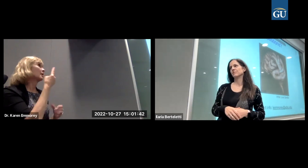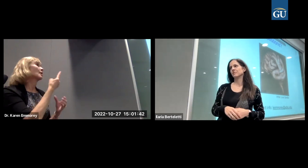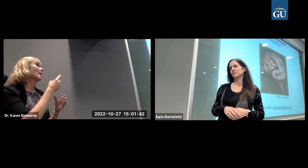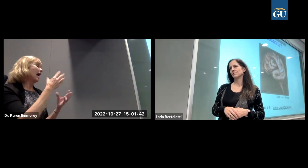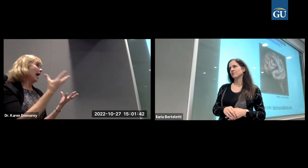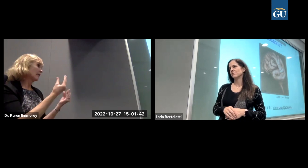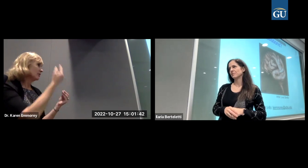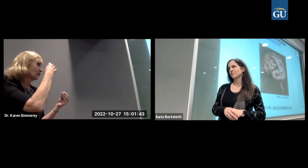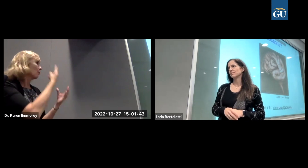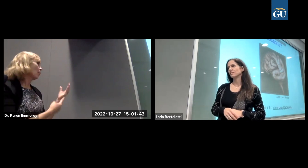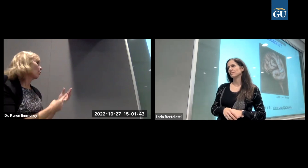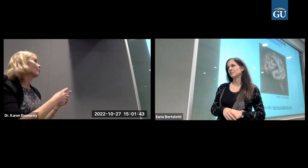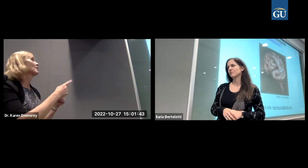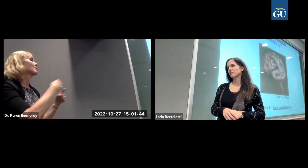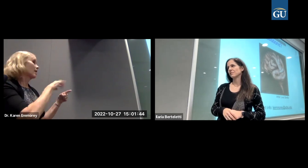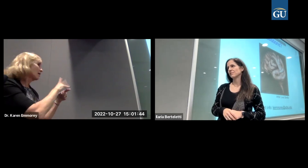it might also be distinct within that.